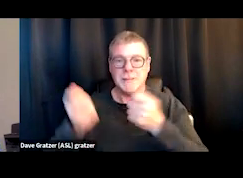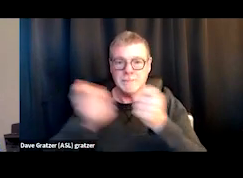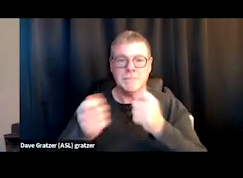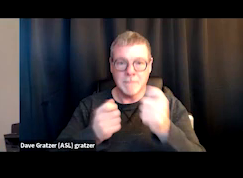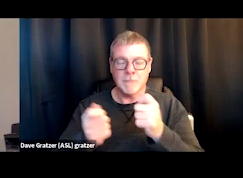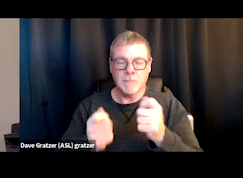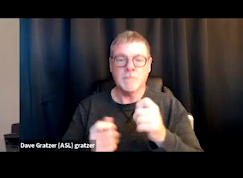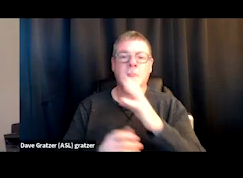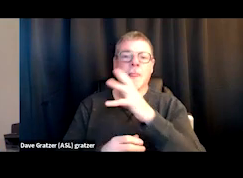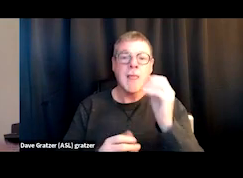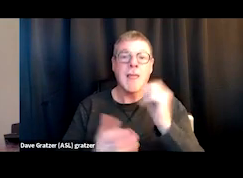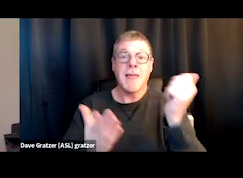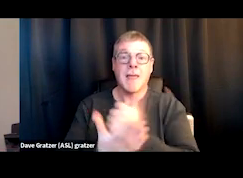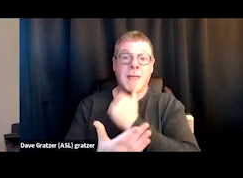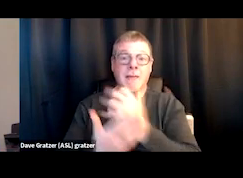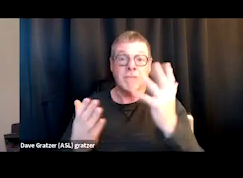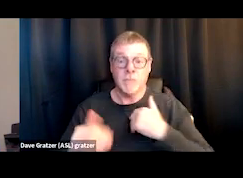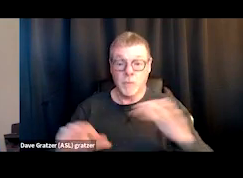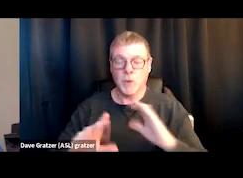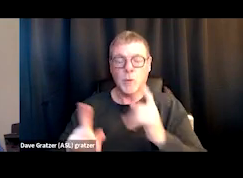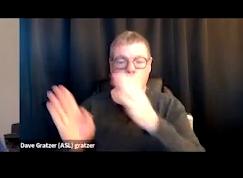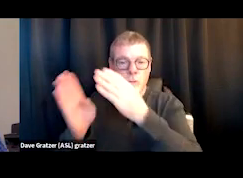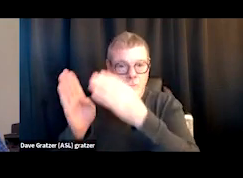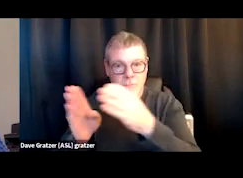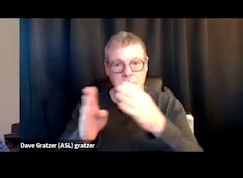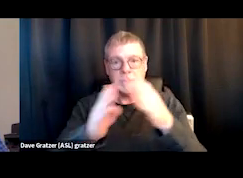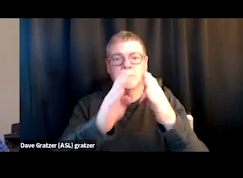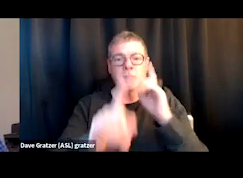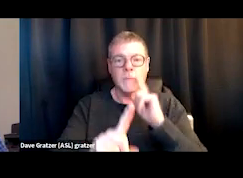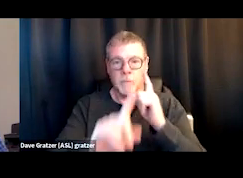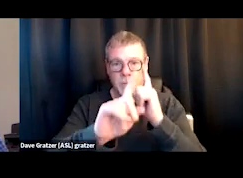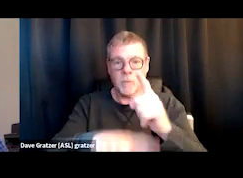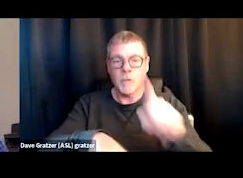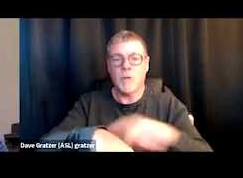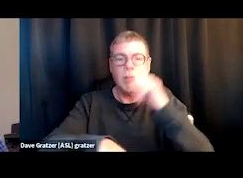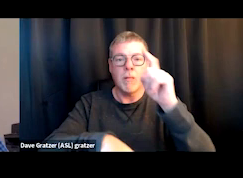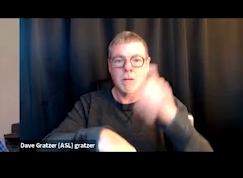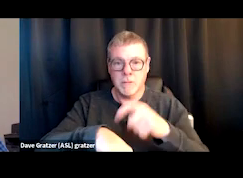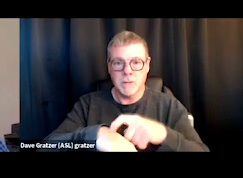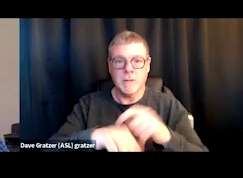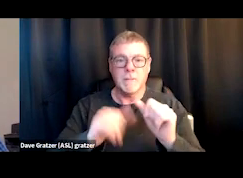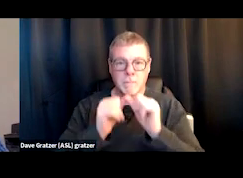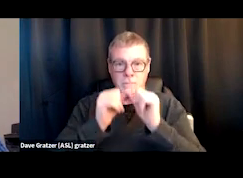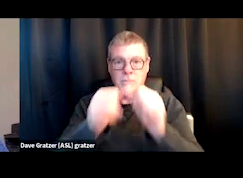and everything we do is moving towards that goal of long-term permanent housing.